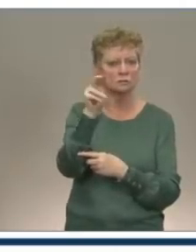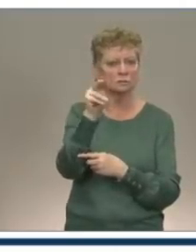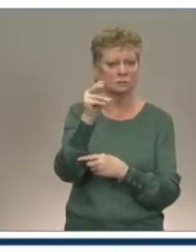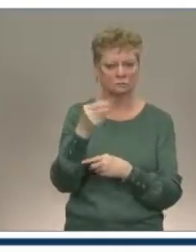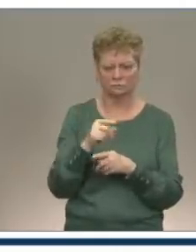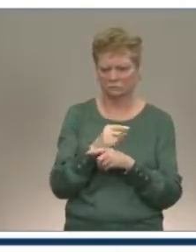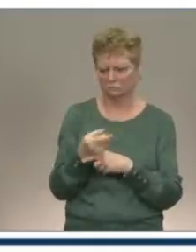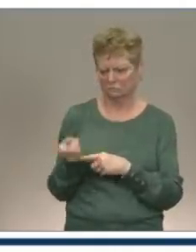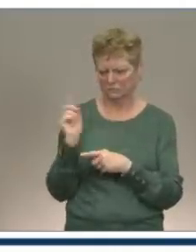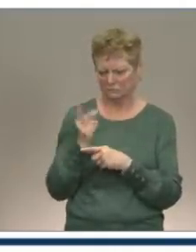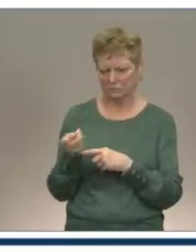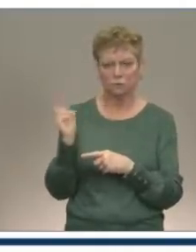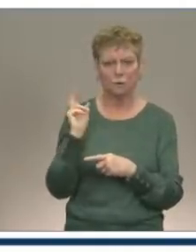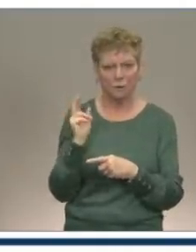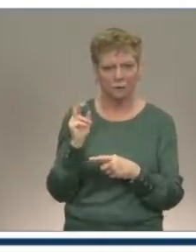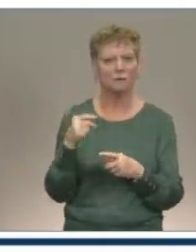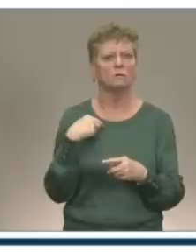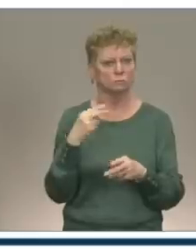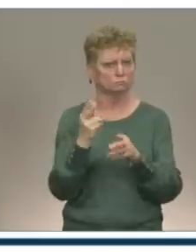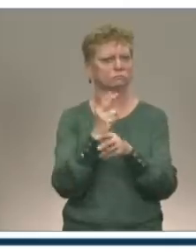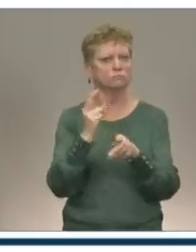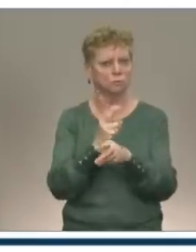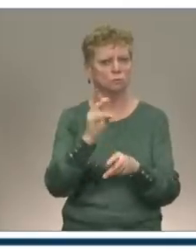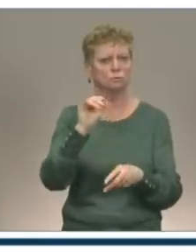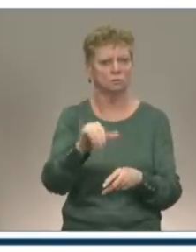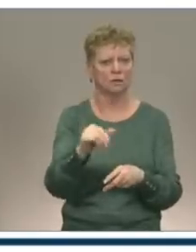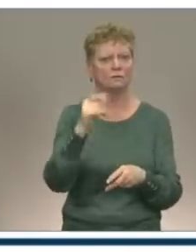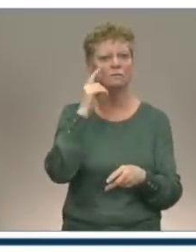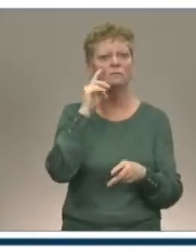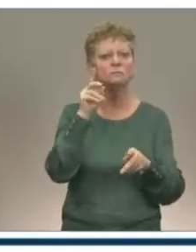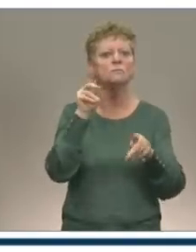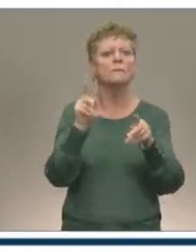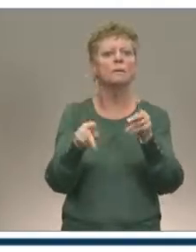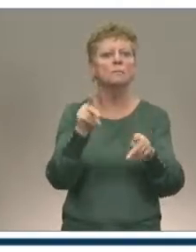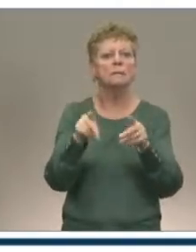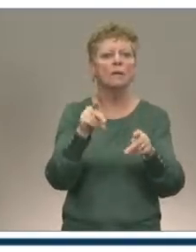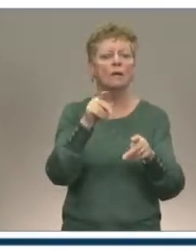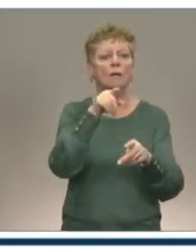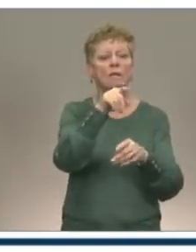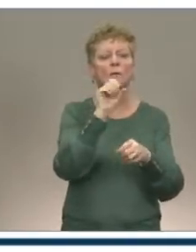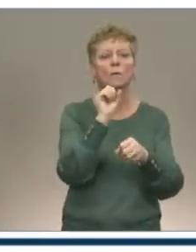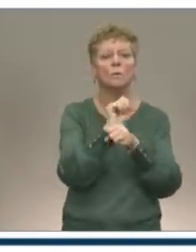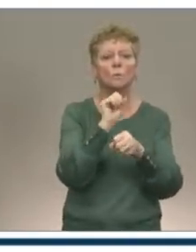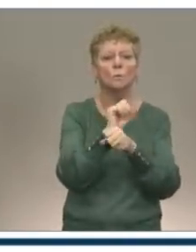and we have been providing that for people whose employment is in some of them you know in the